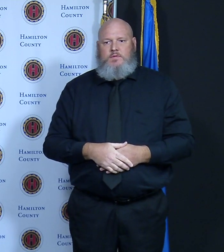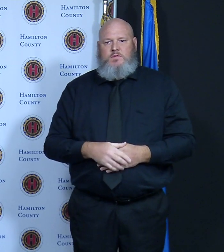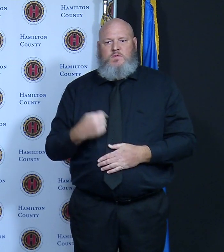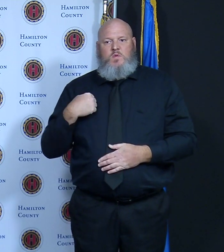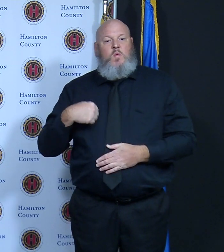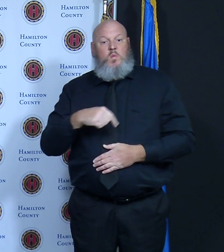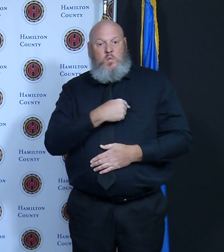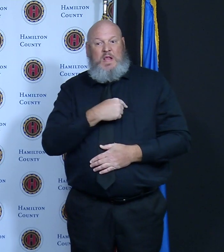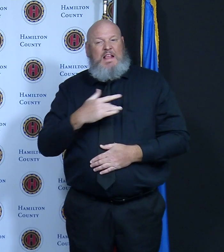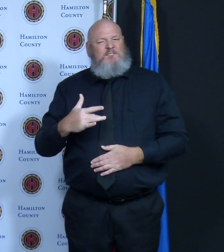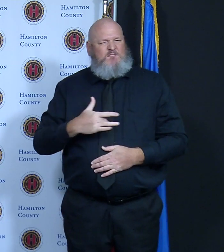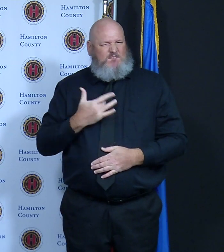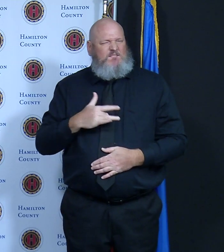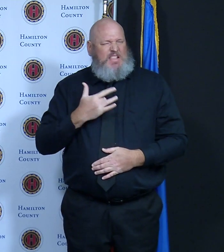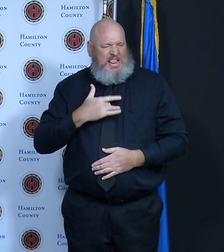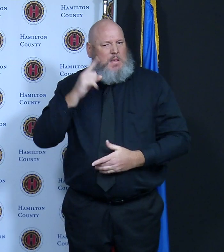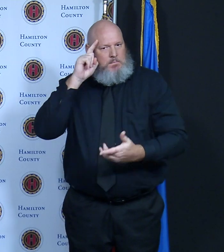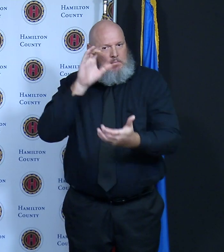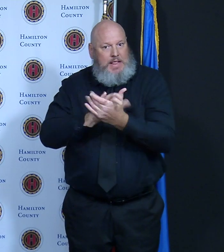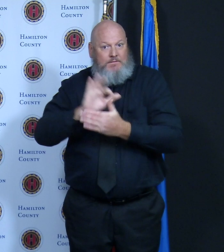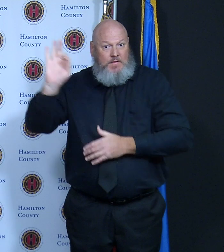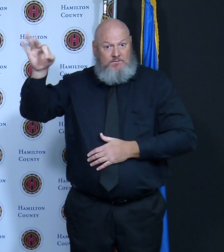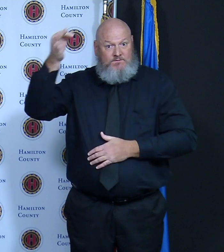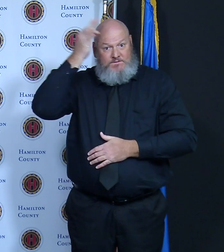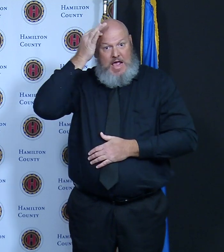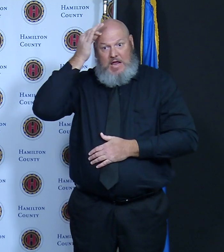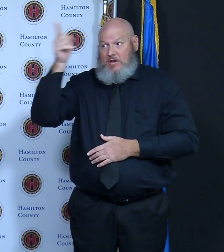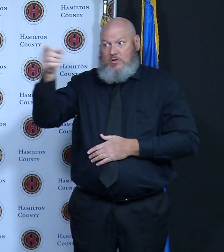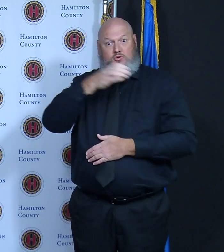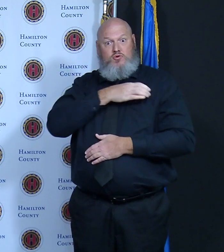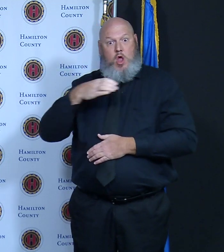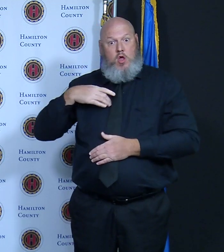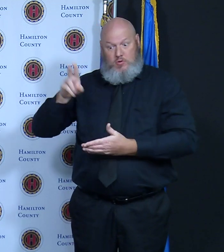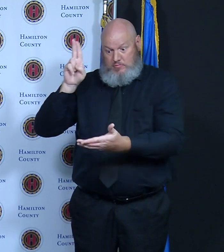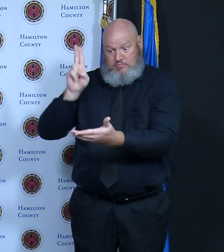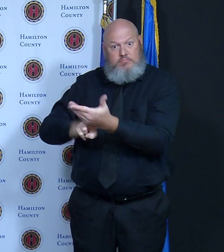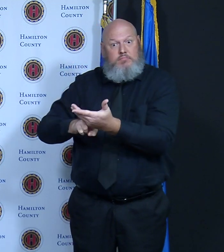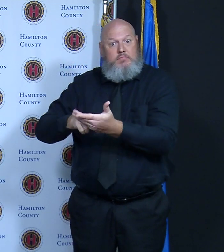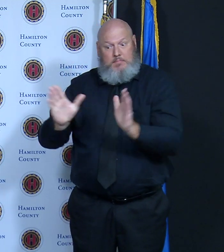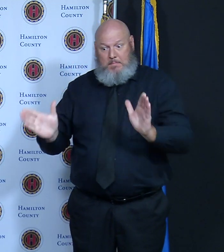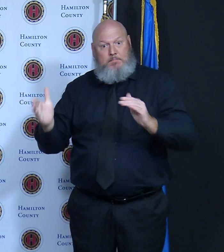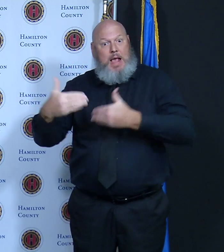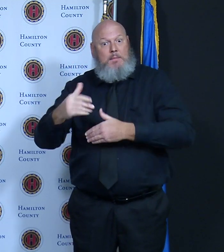be more to come but I will be jumping on a call later on today with some folks